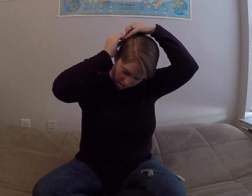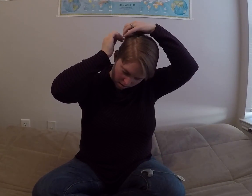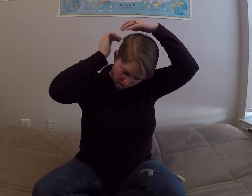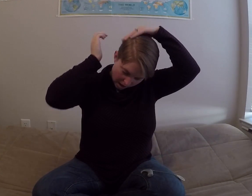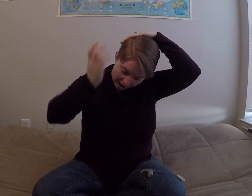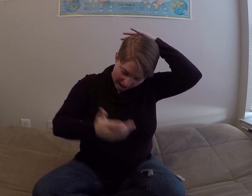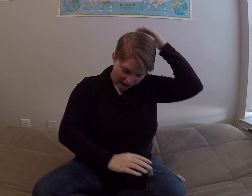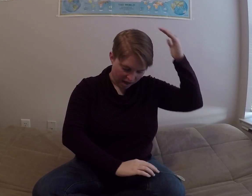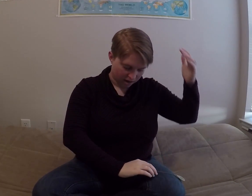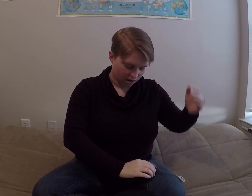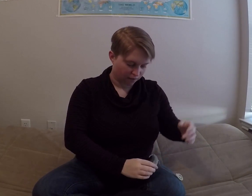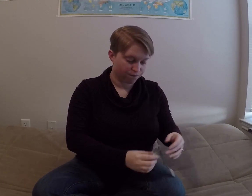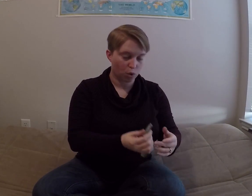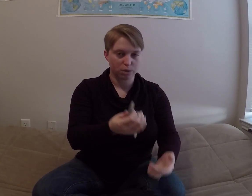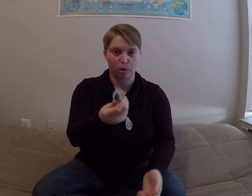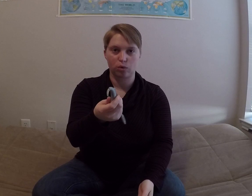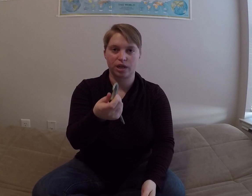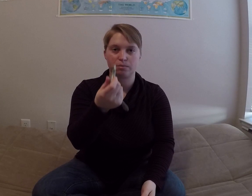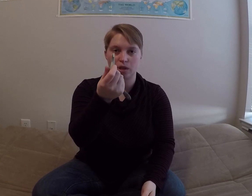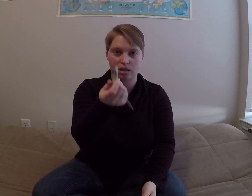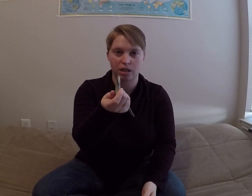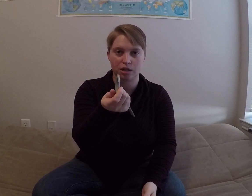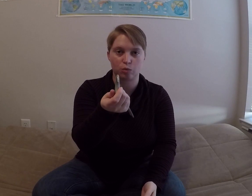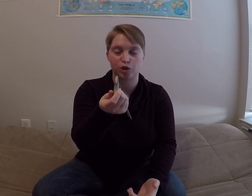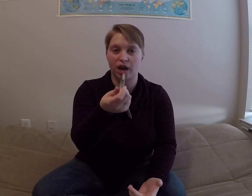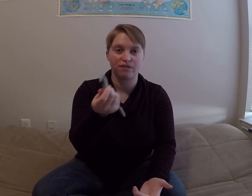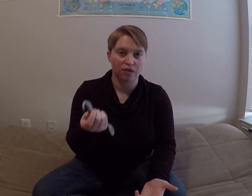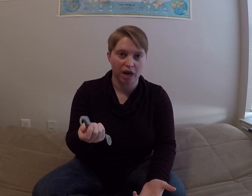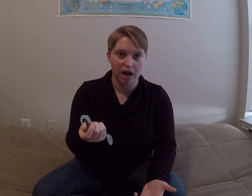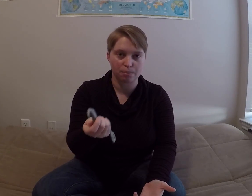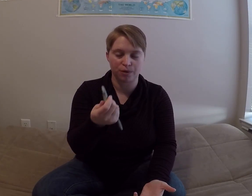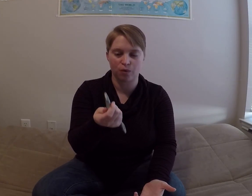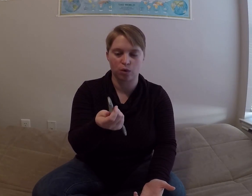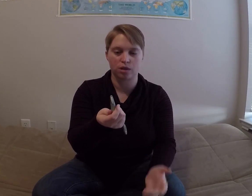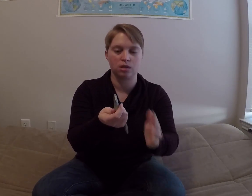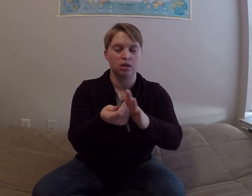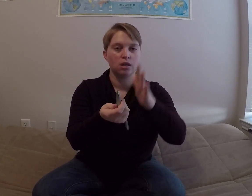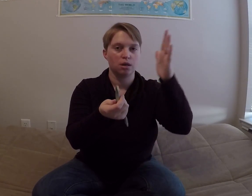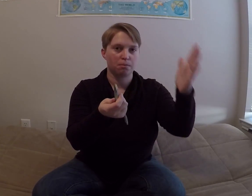I had four programs on here which I never had before.